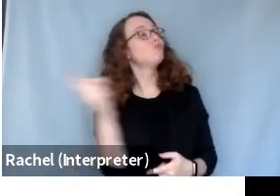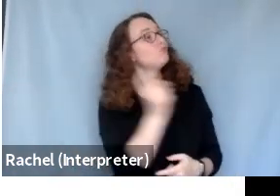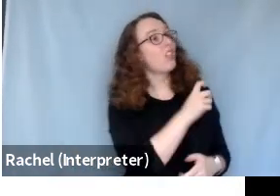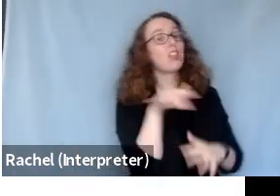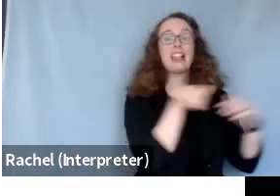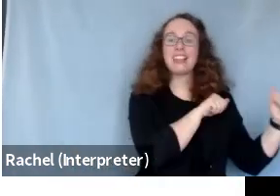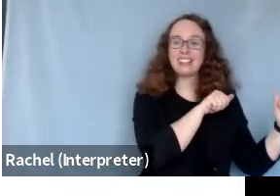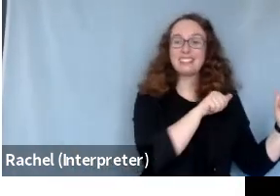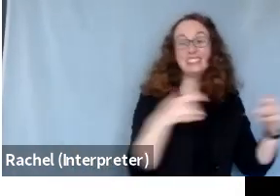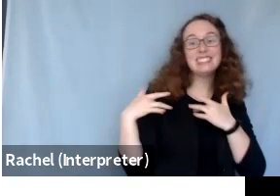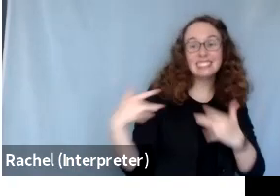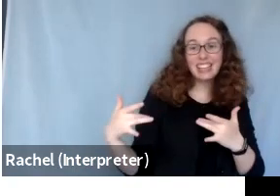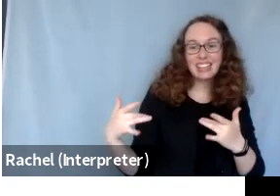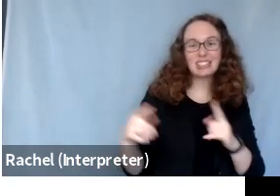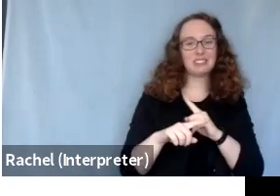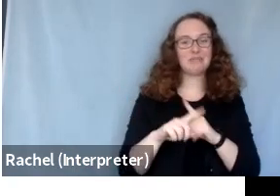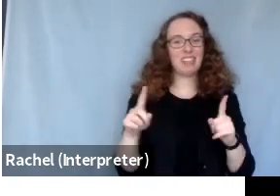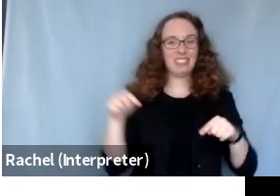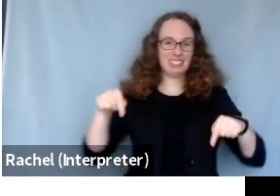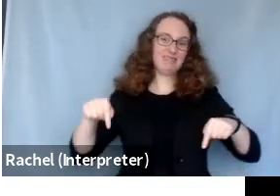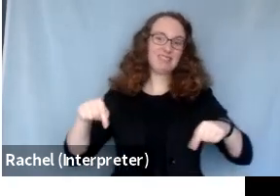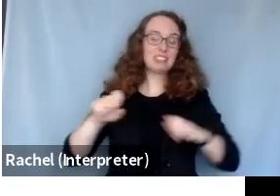accommodating as as possible. The front entrance, the